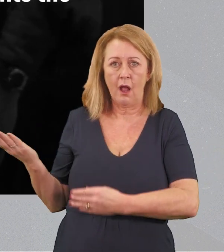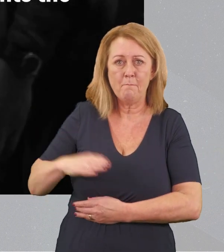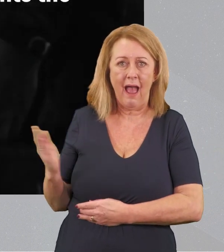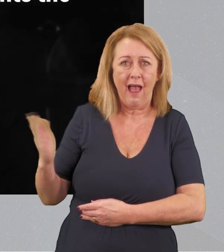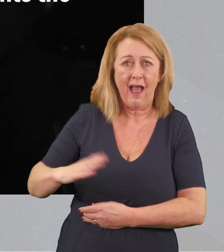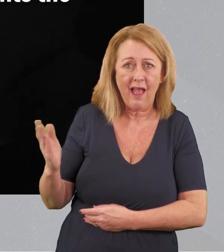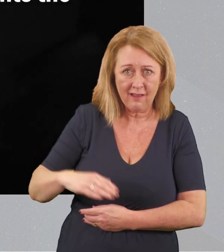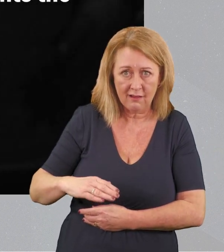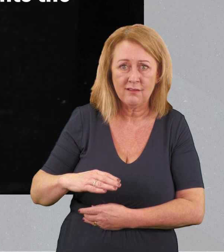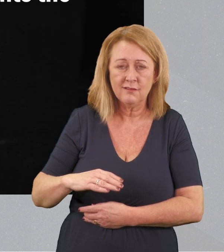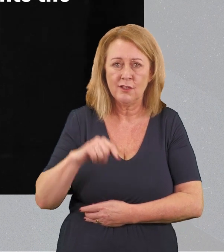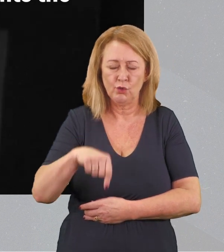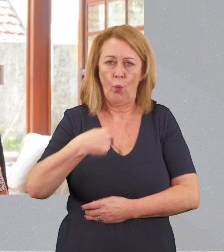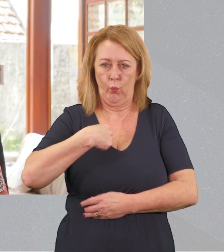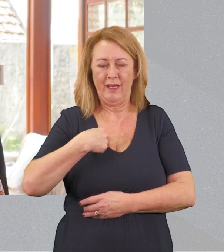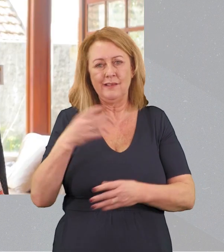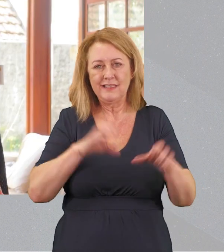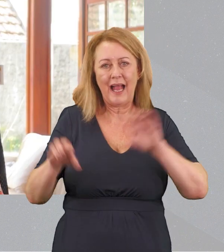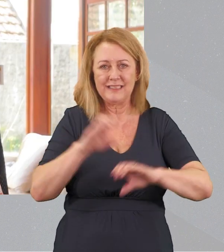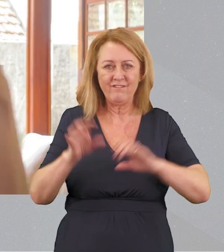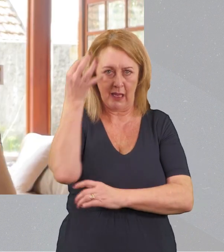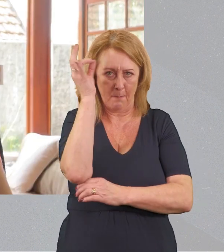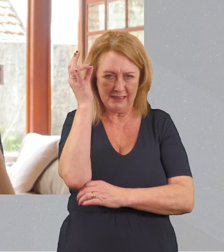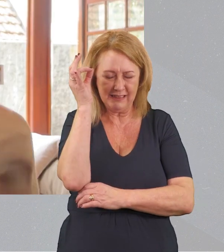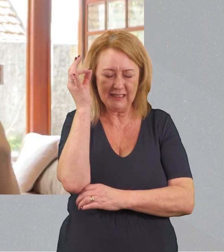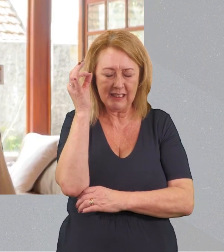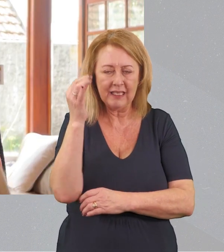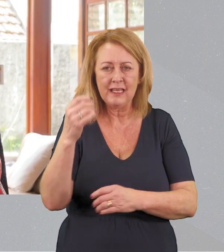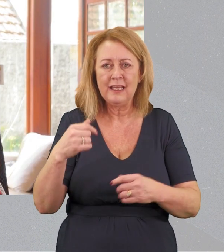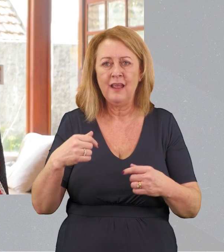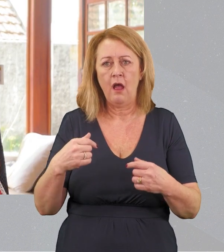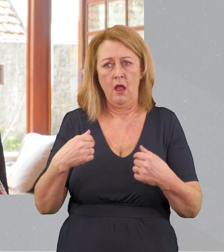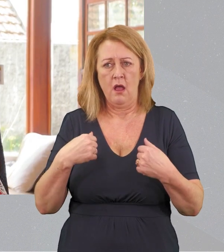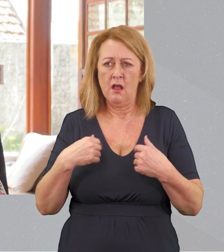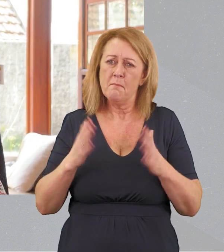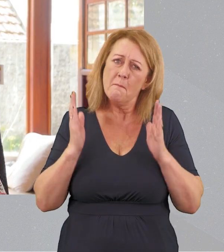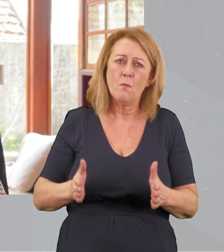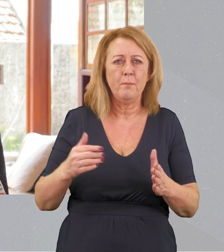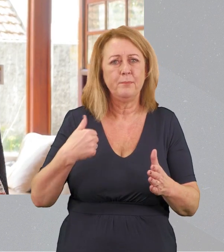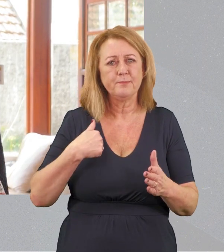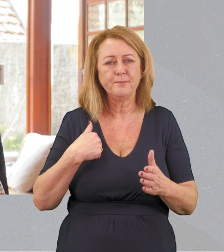And I think that the scientific community and I put myself in the scientific community,